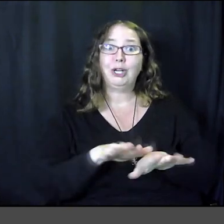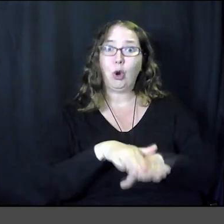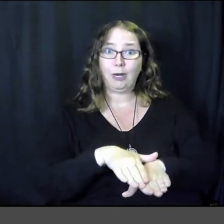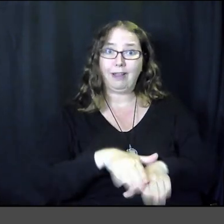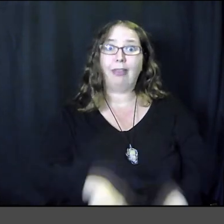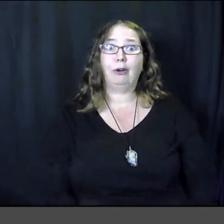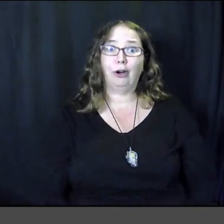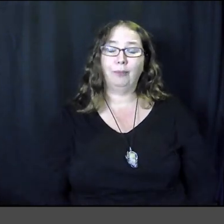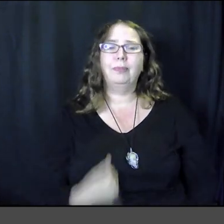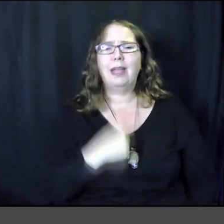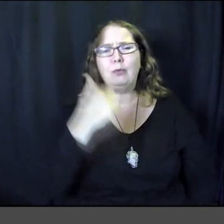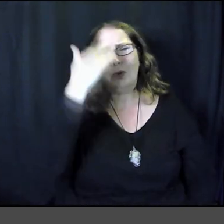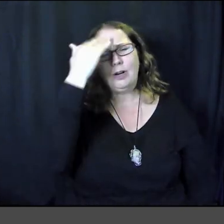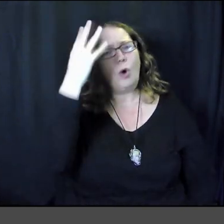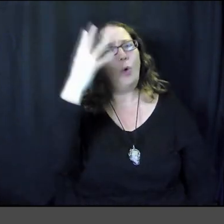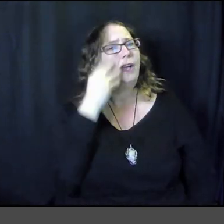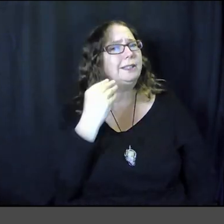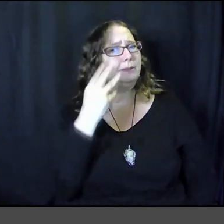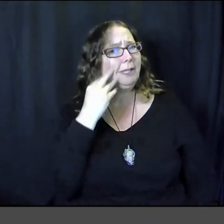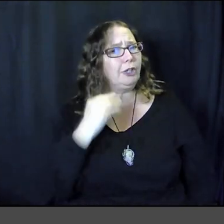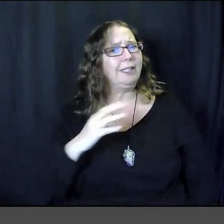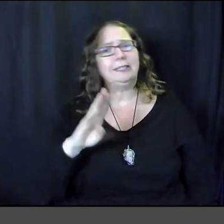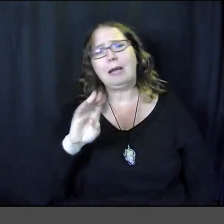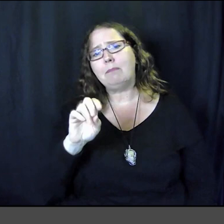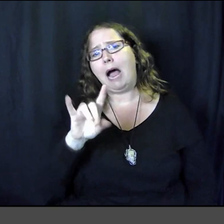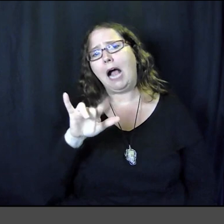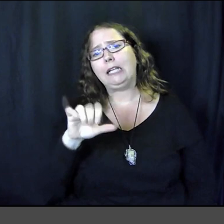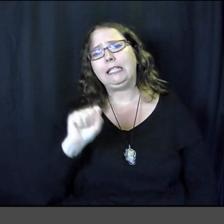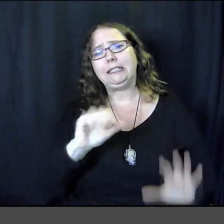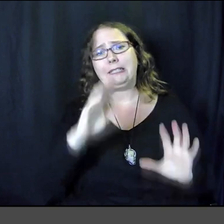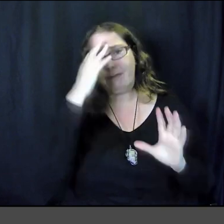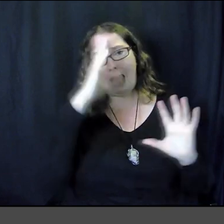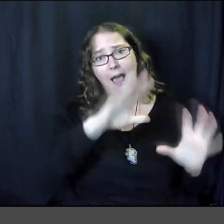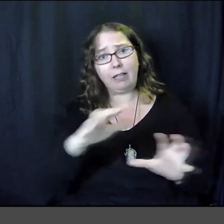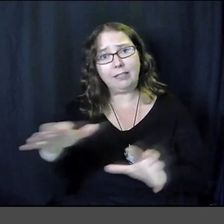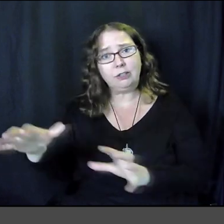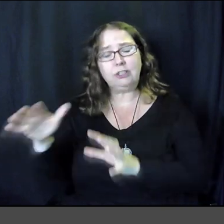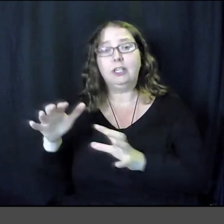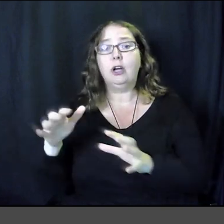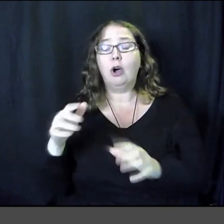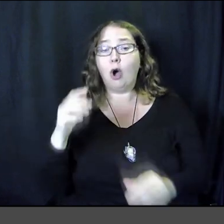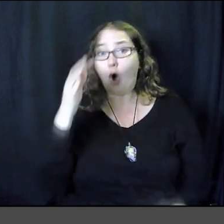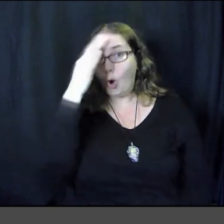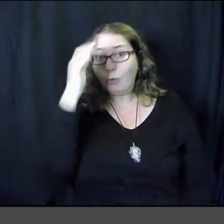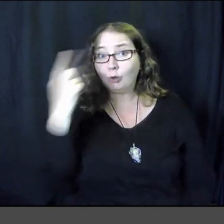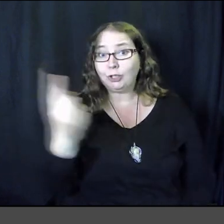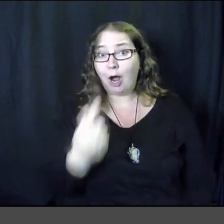THAT ARE THE ONES THAT ARE BEING BANNED ARE ALMOST WITHOUT EXCEPTION, PEOPLE OF COLOR AND